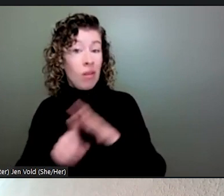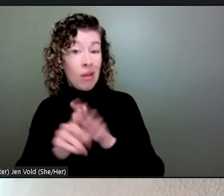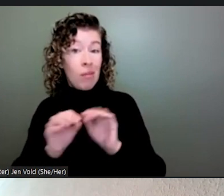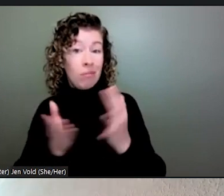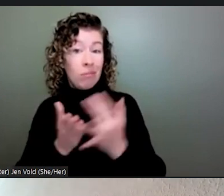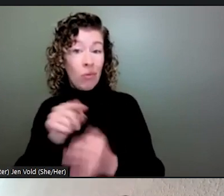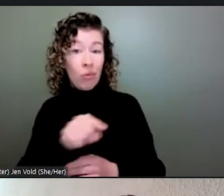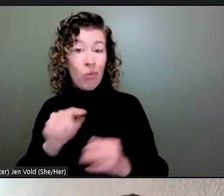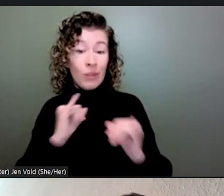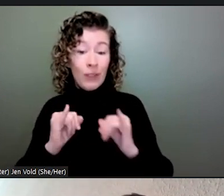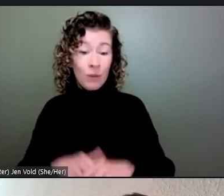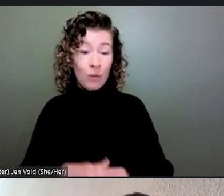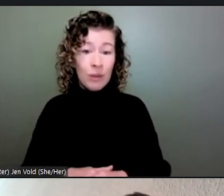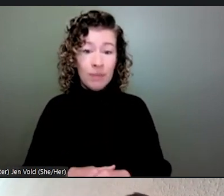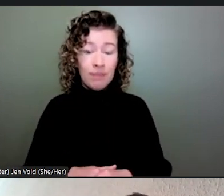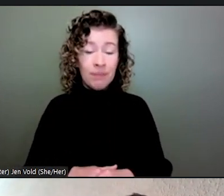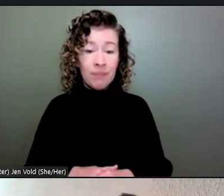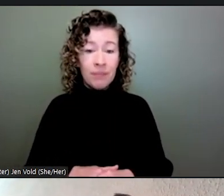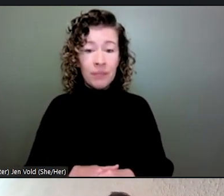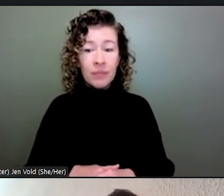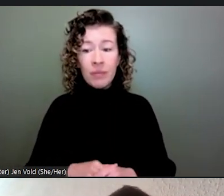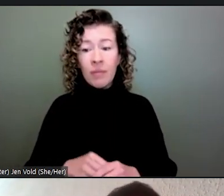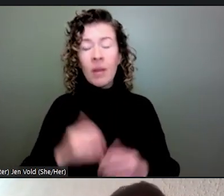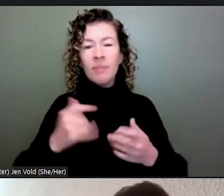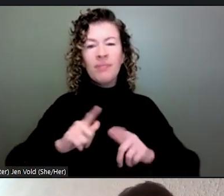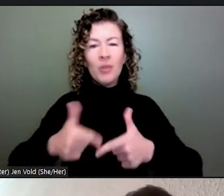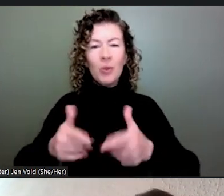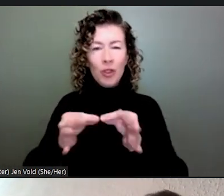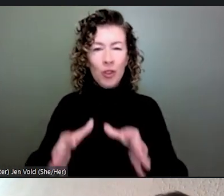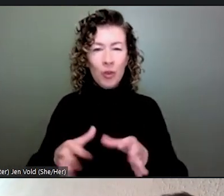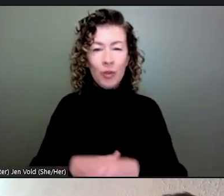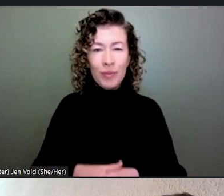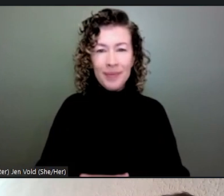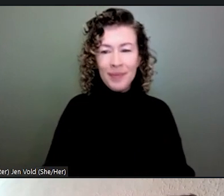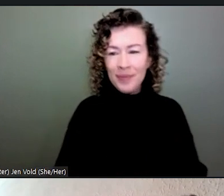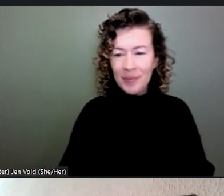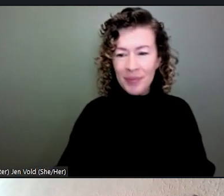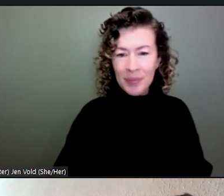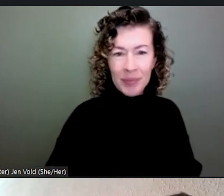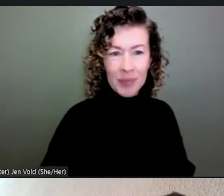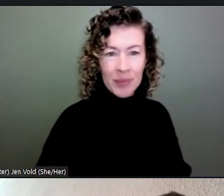So. One of the things--just to point out while I'm there, is that obviously this is things that people--